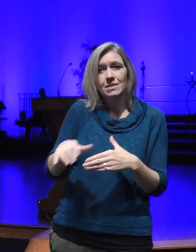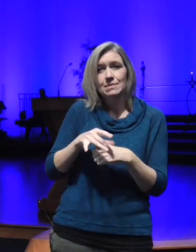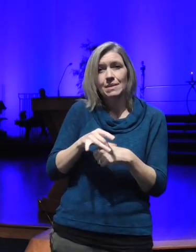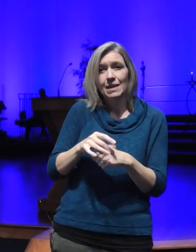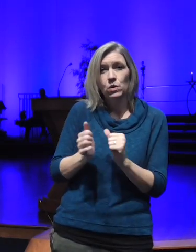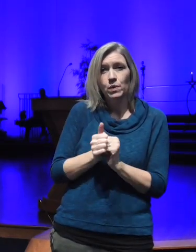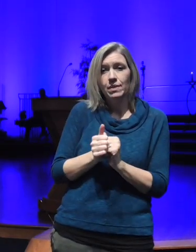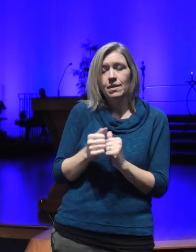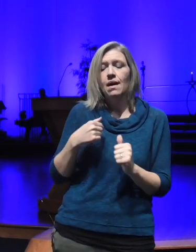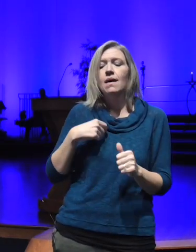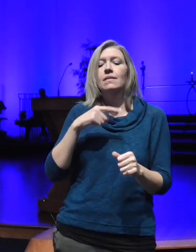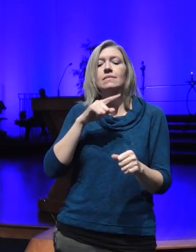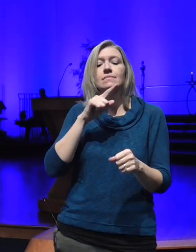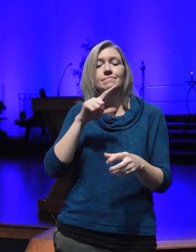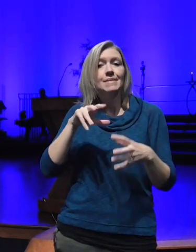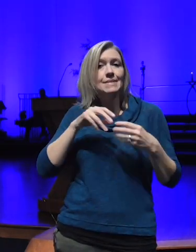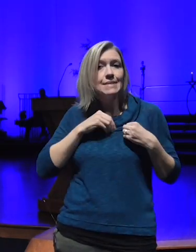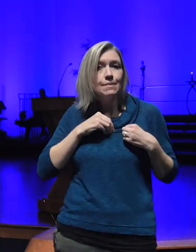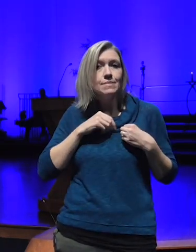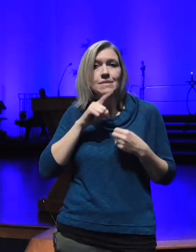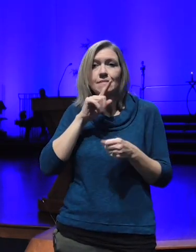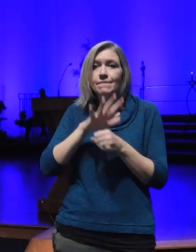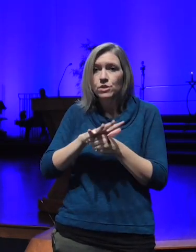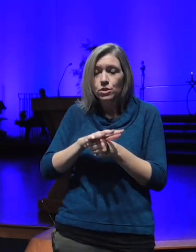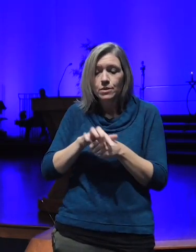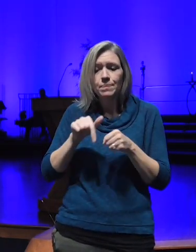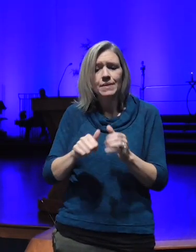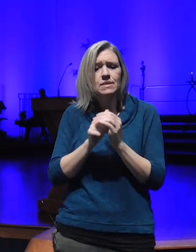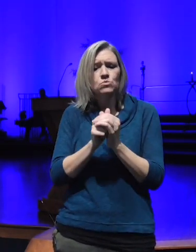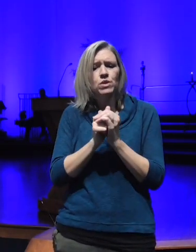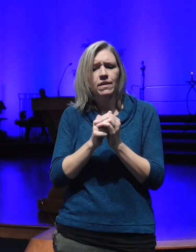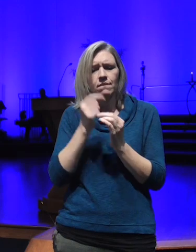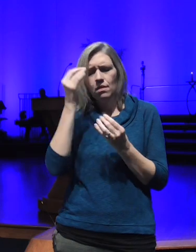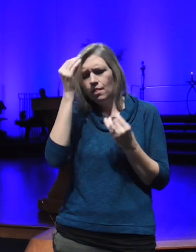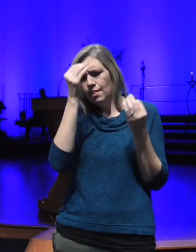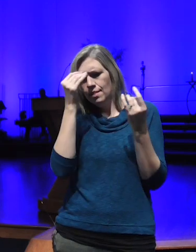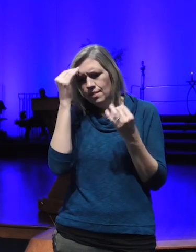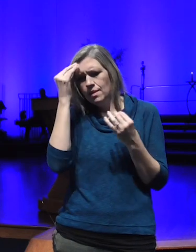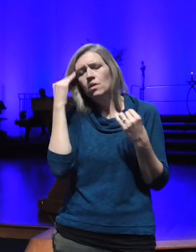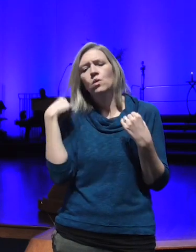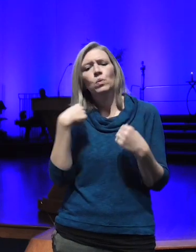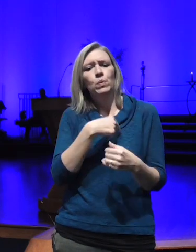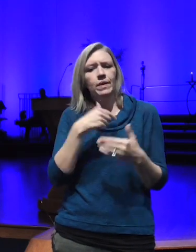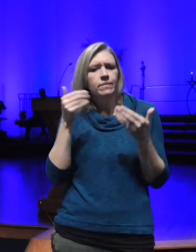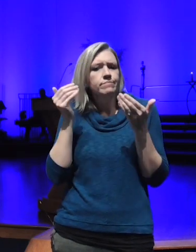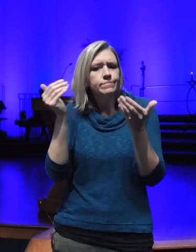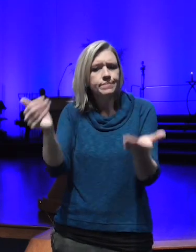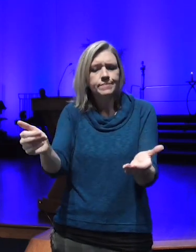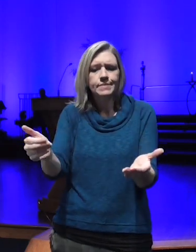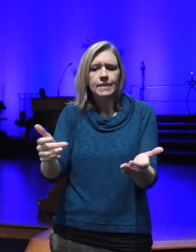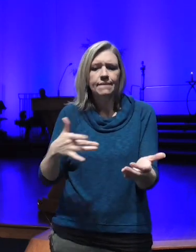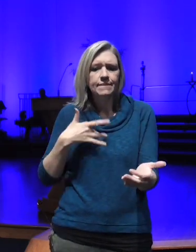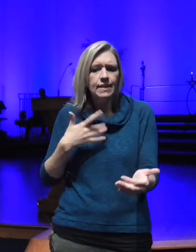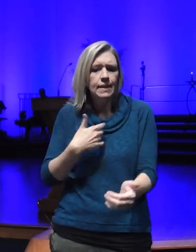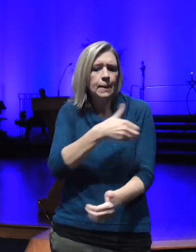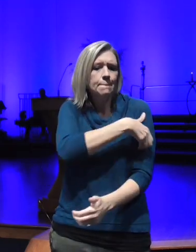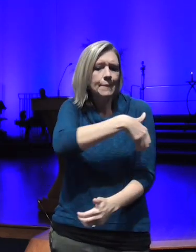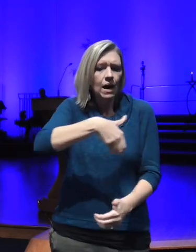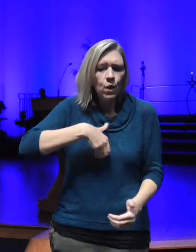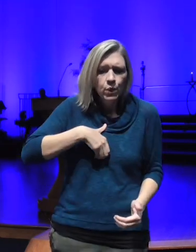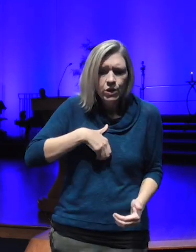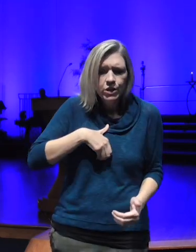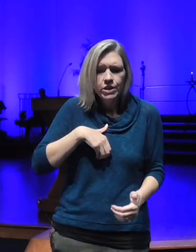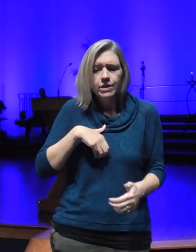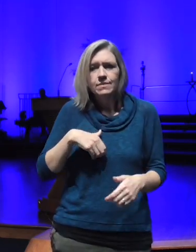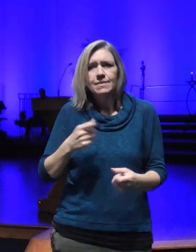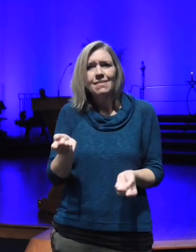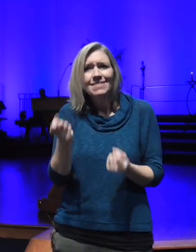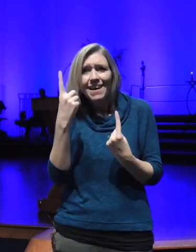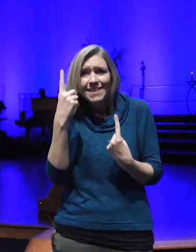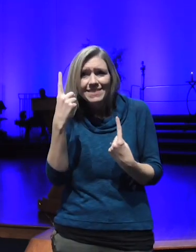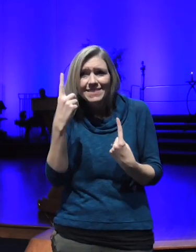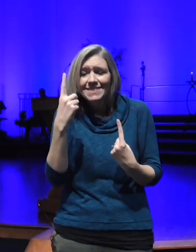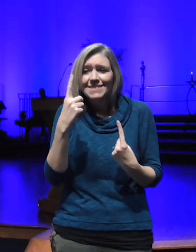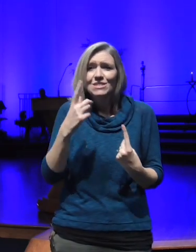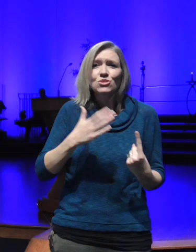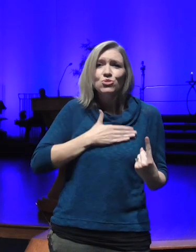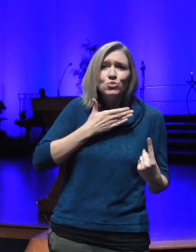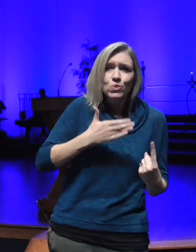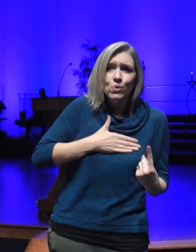this prayerful Consciousness that we go forth empowered in light ened in joy and awareness of